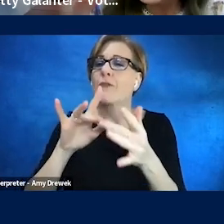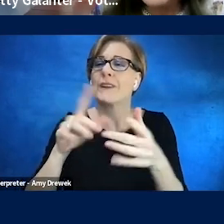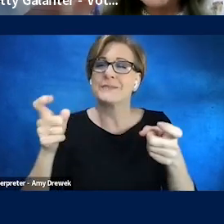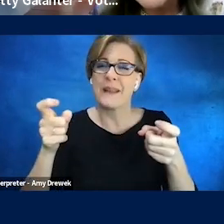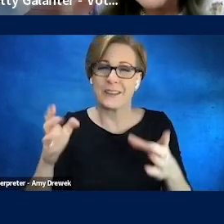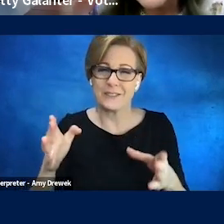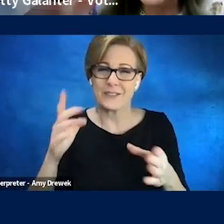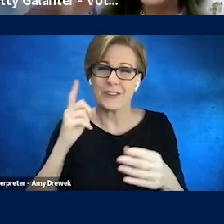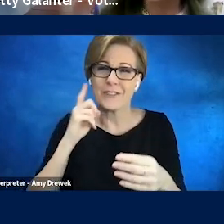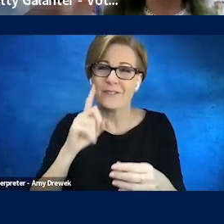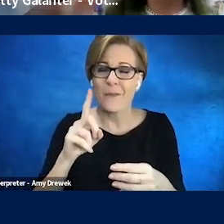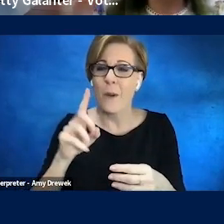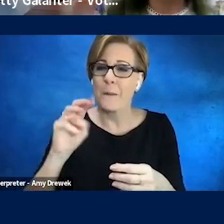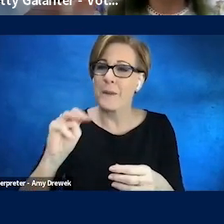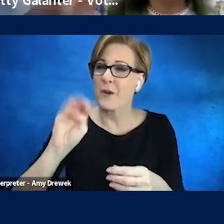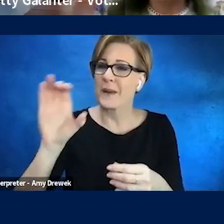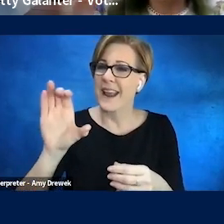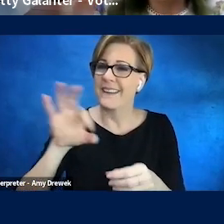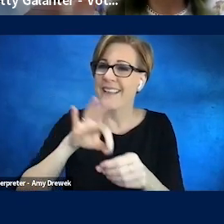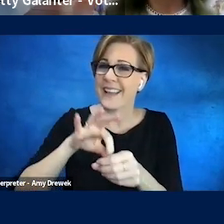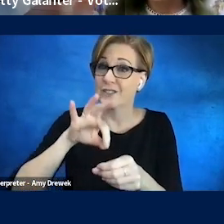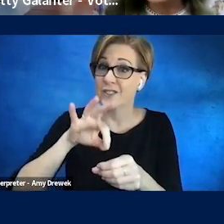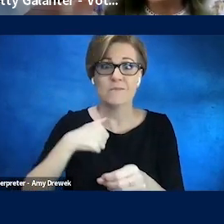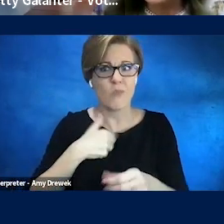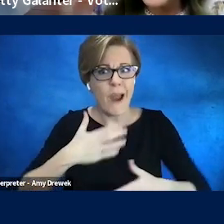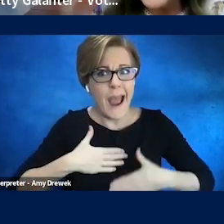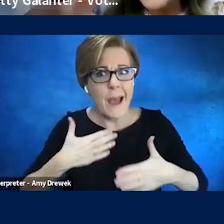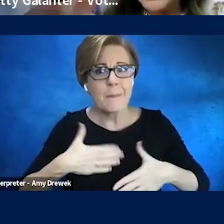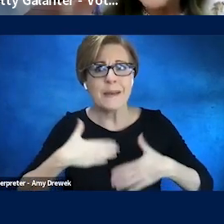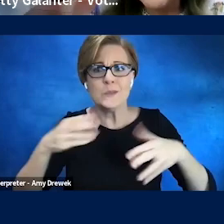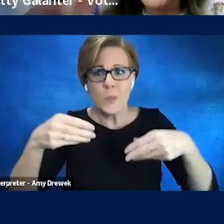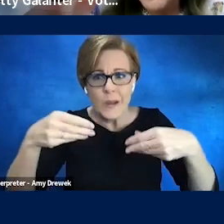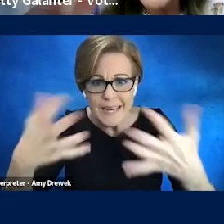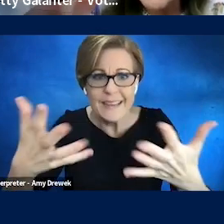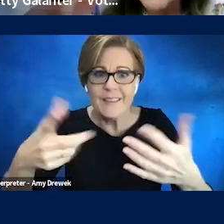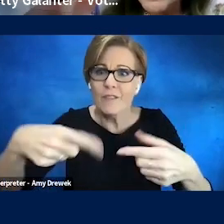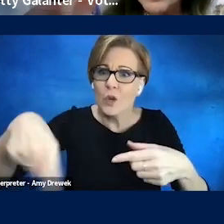We're really pleased to provide you election information directly to you our Maricopa County